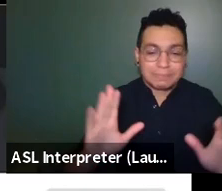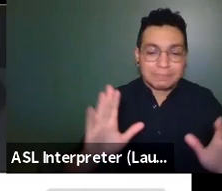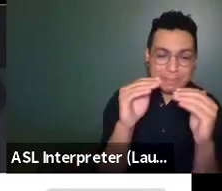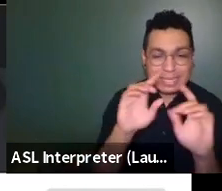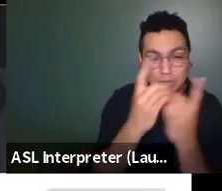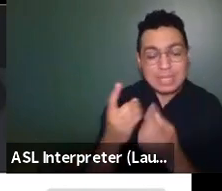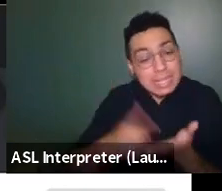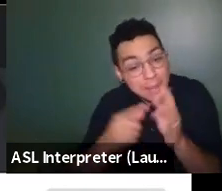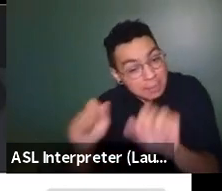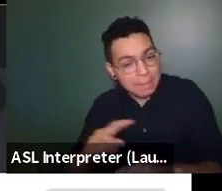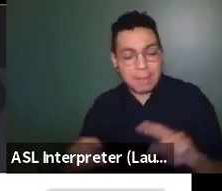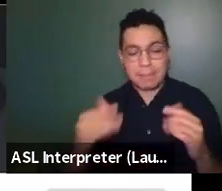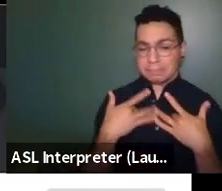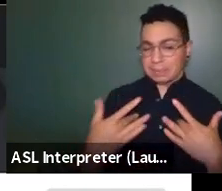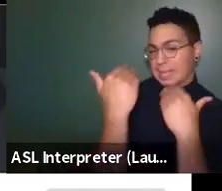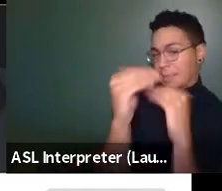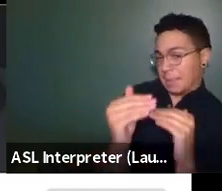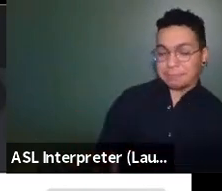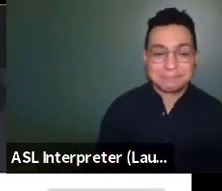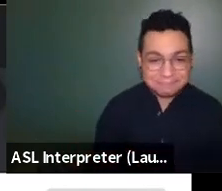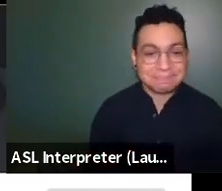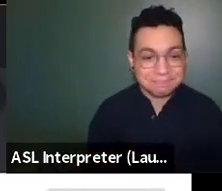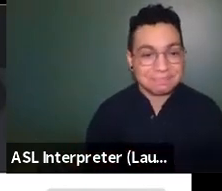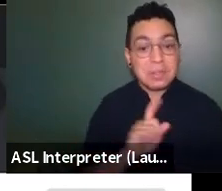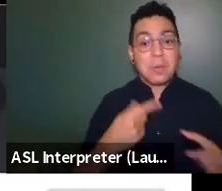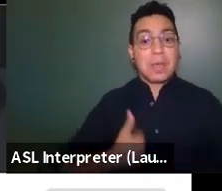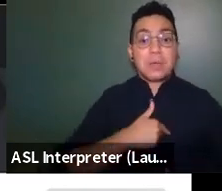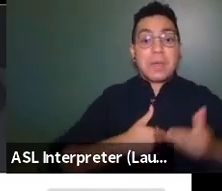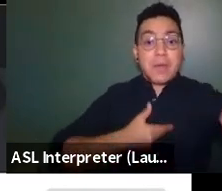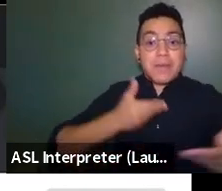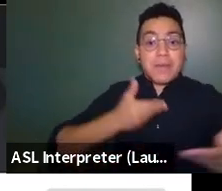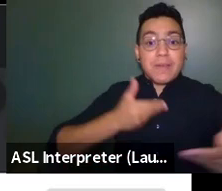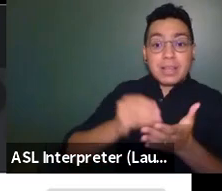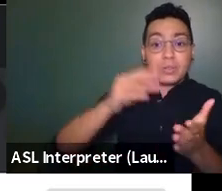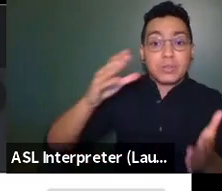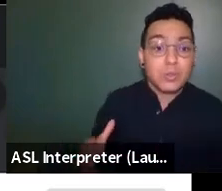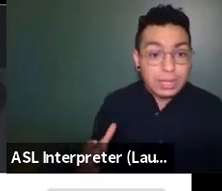ESD 112 - Katherine Livick: So when we are inviting students, we can manage all of that from here.